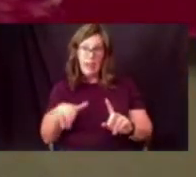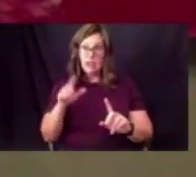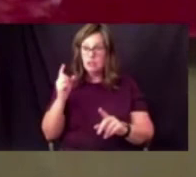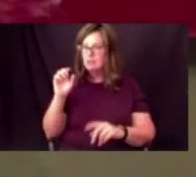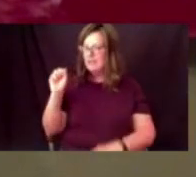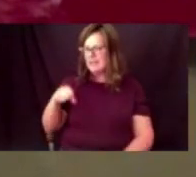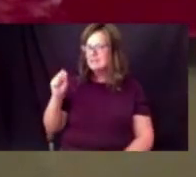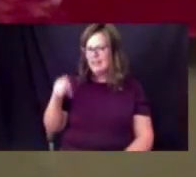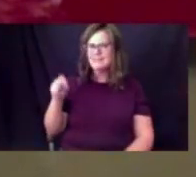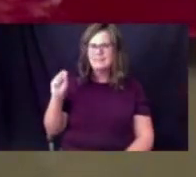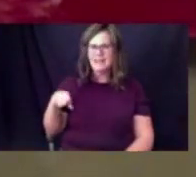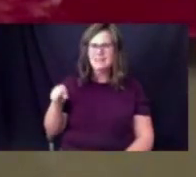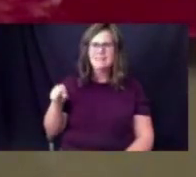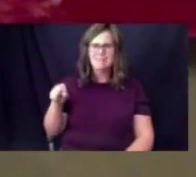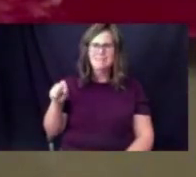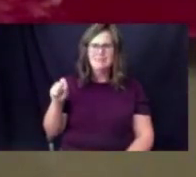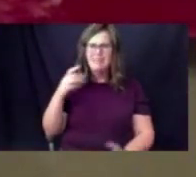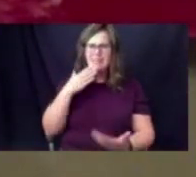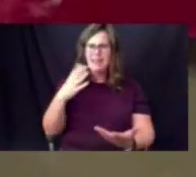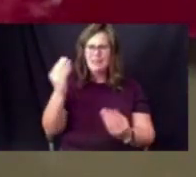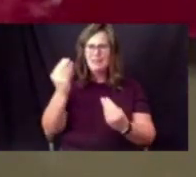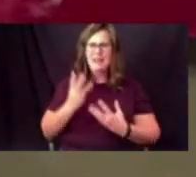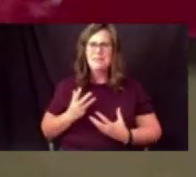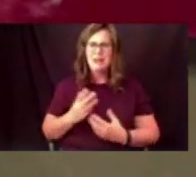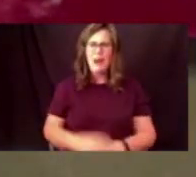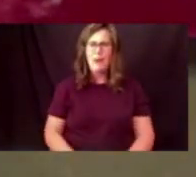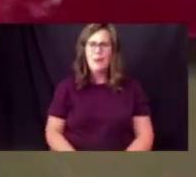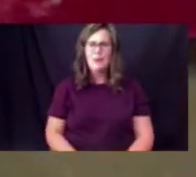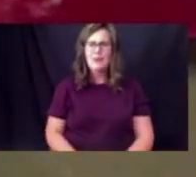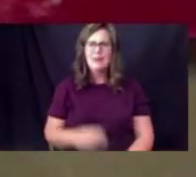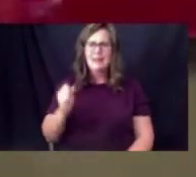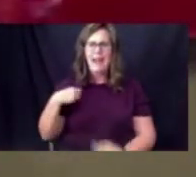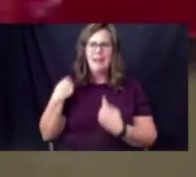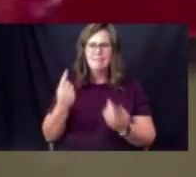i do lisa thank you for letting me know about this about myself i've known it for years and